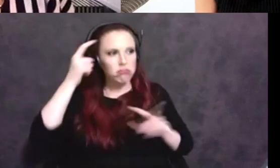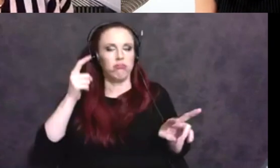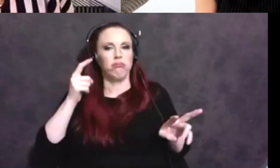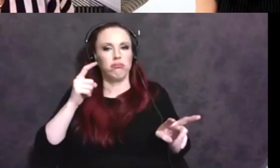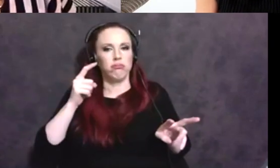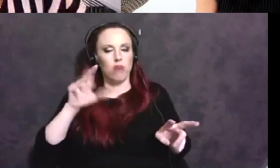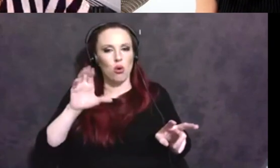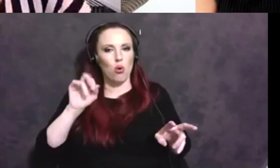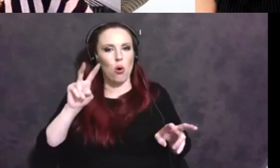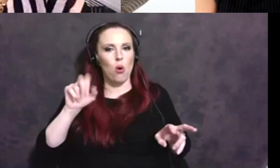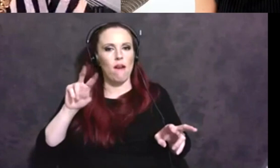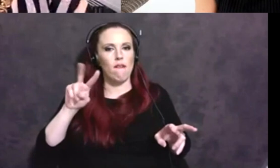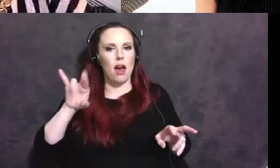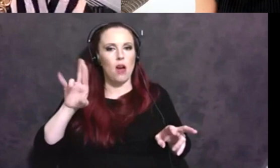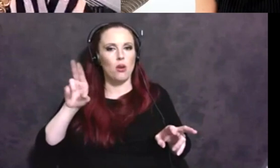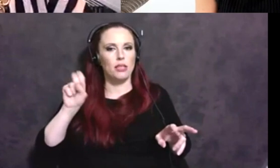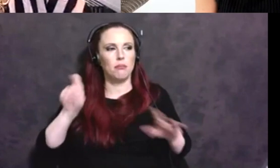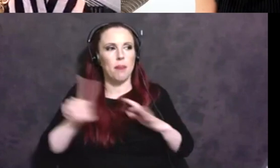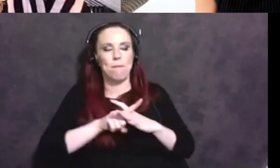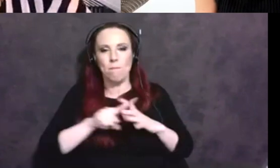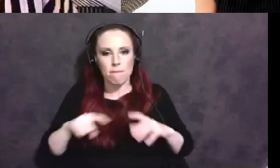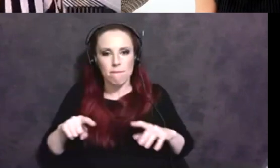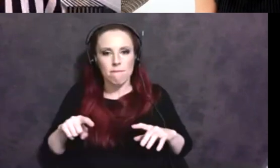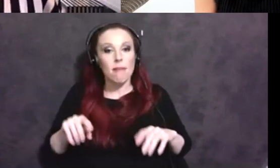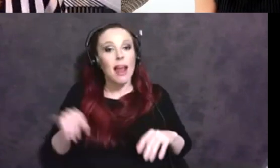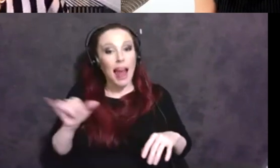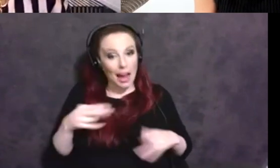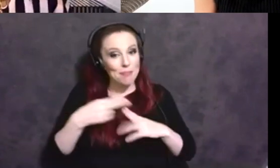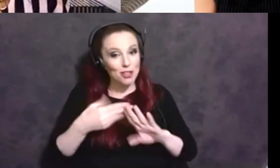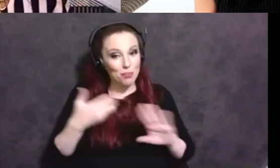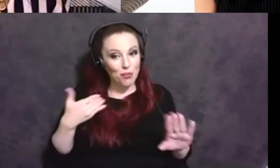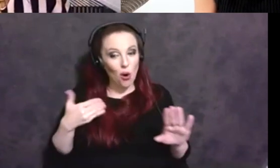go through my head as I am looking at them. Conscious awareness. Unconsciously it could